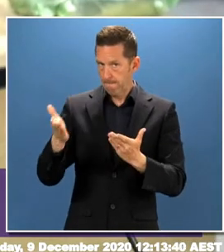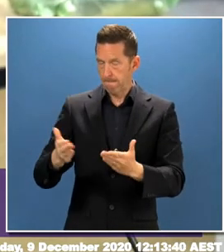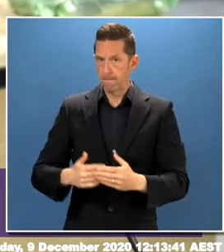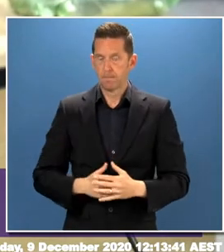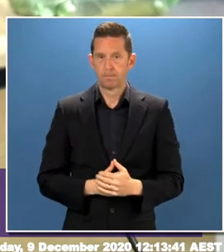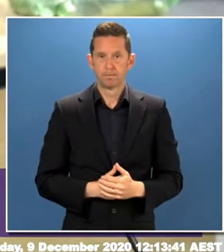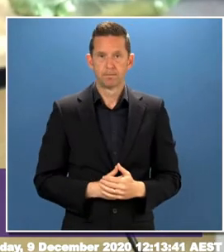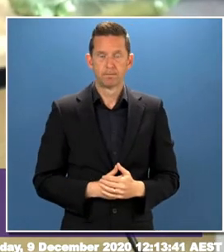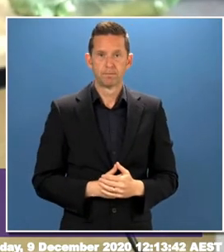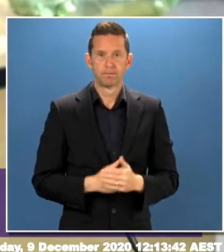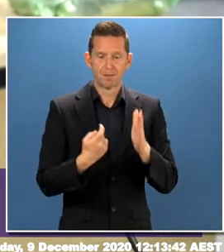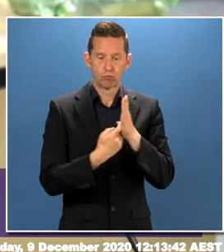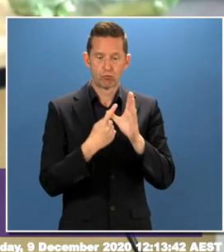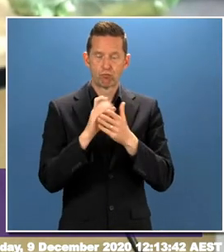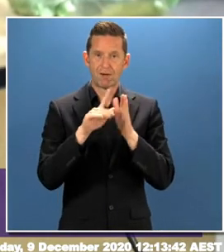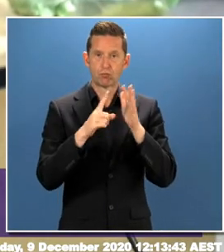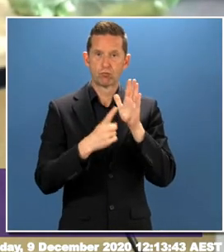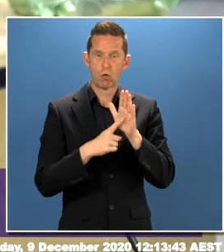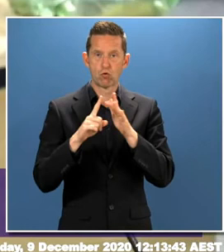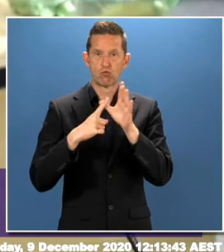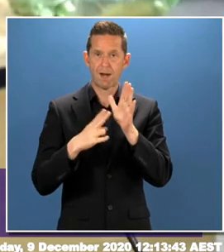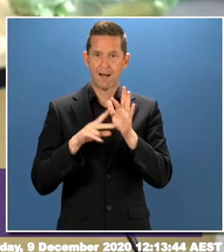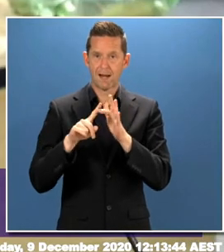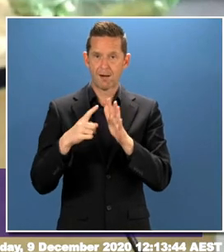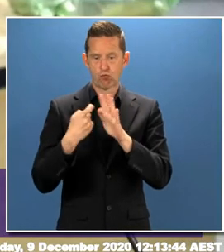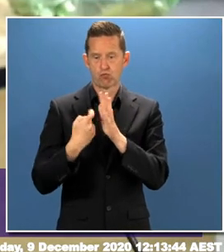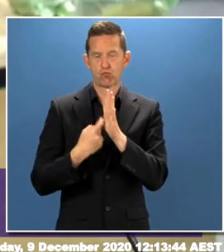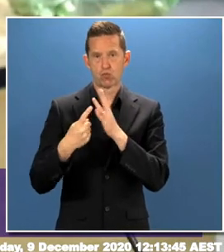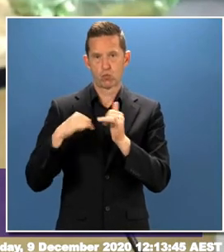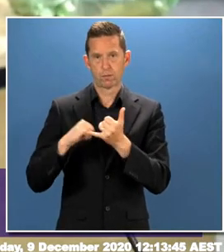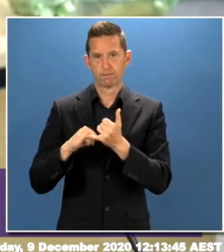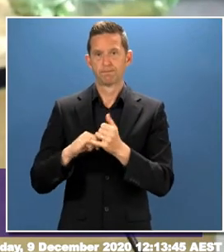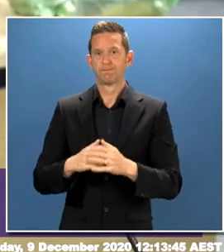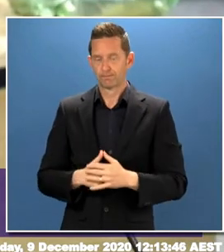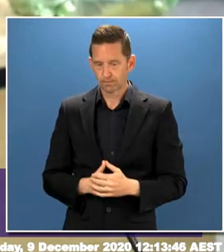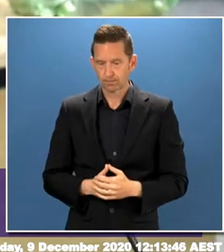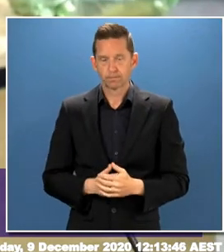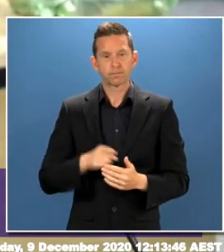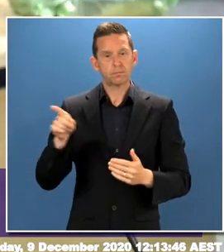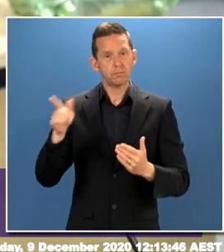Rachel Jane Kroes. And it's correct, isn't it? That you've provided a statement to the Royal Commission?